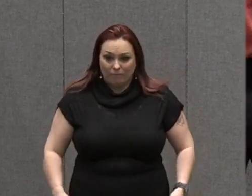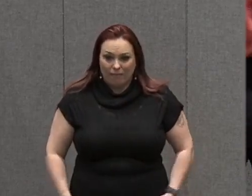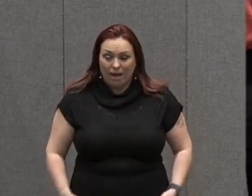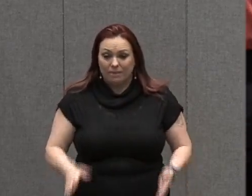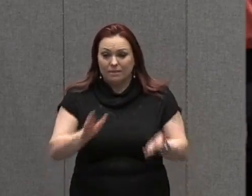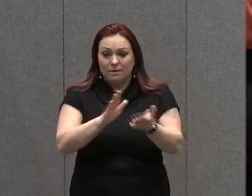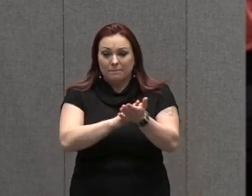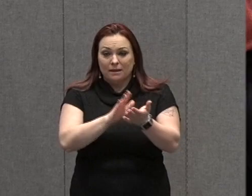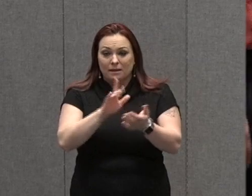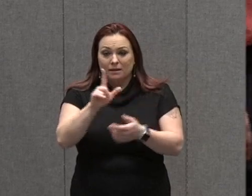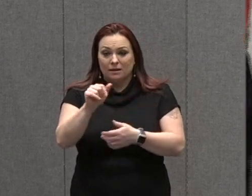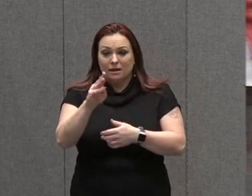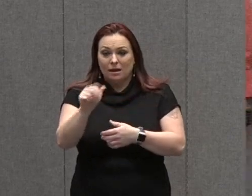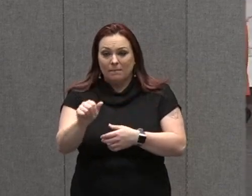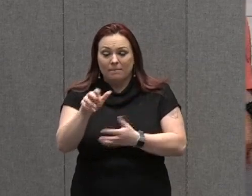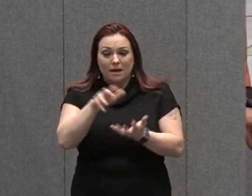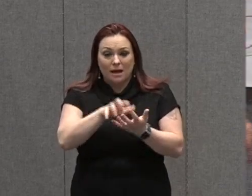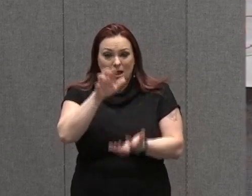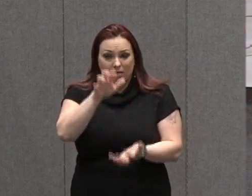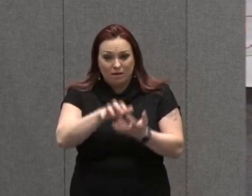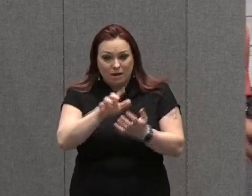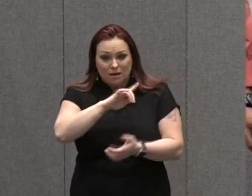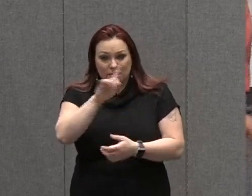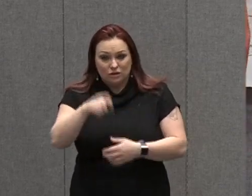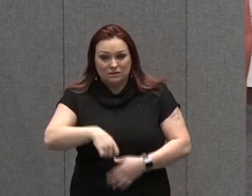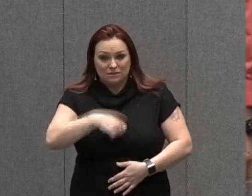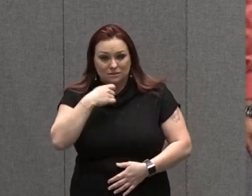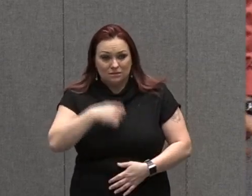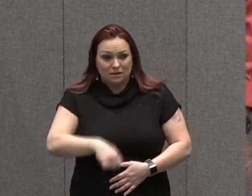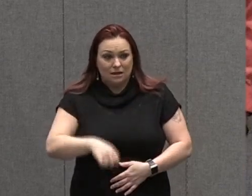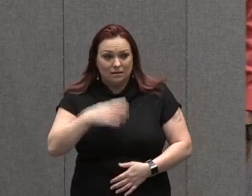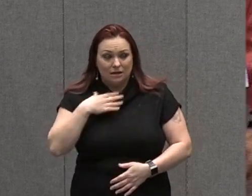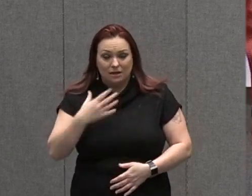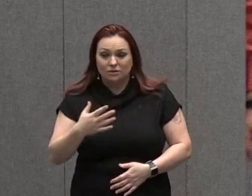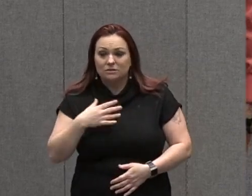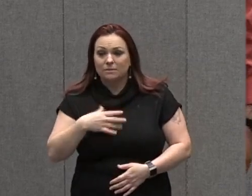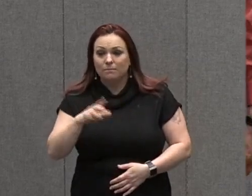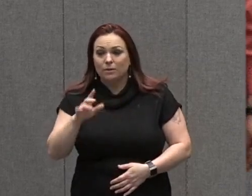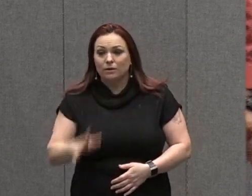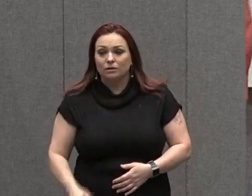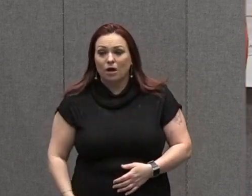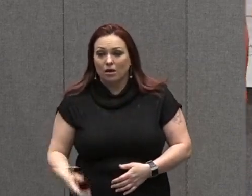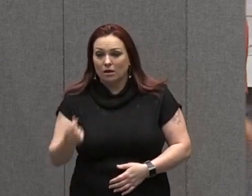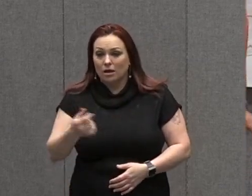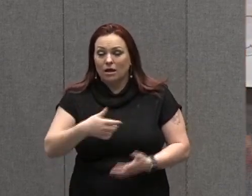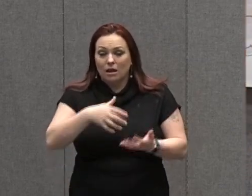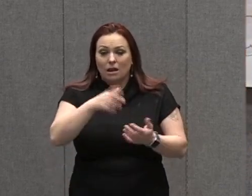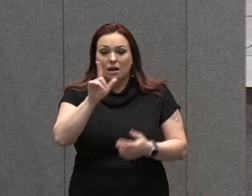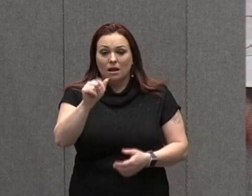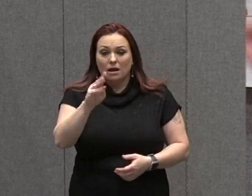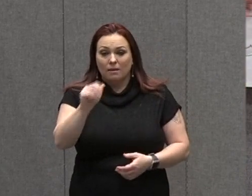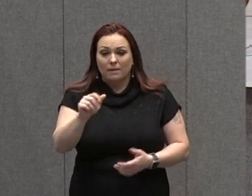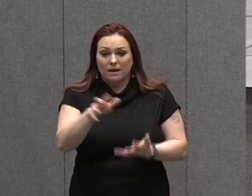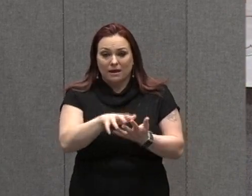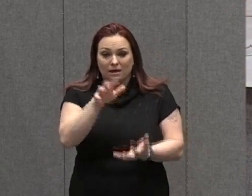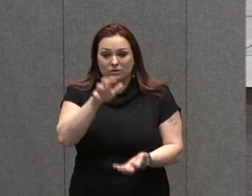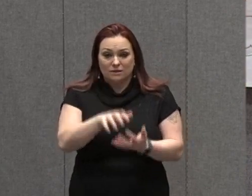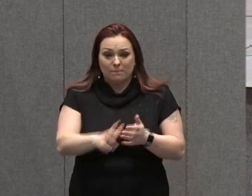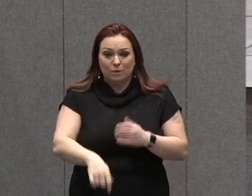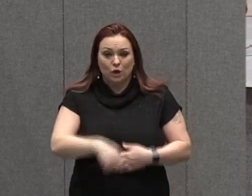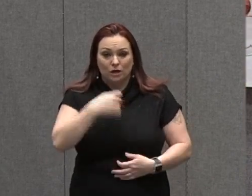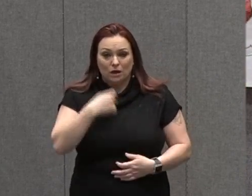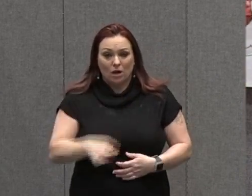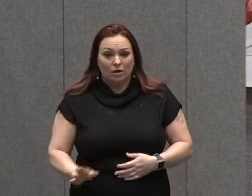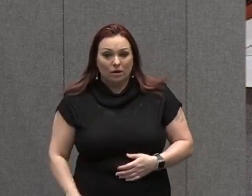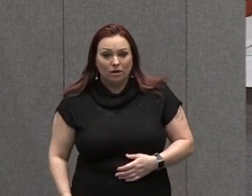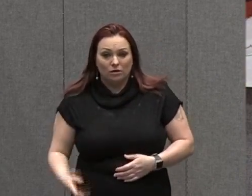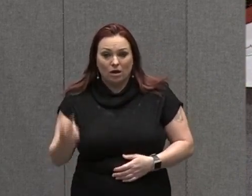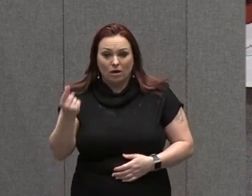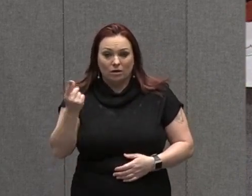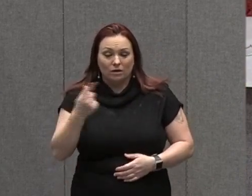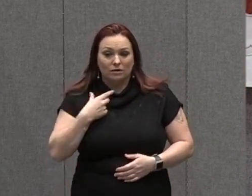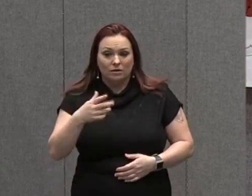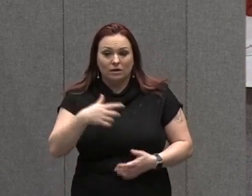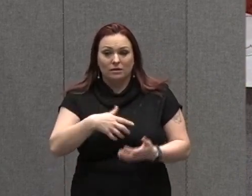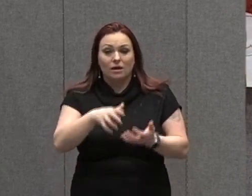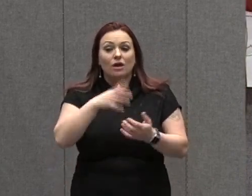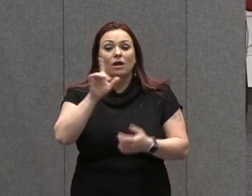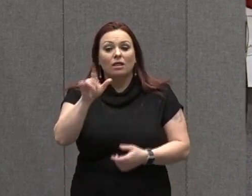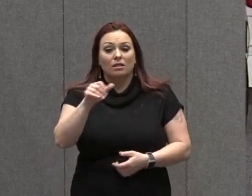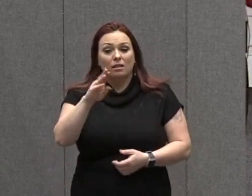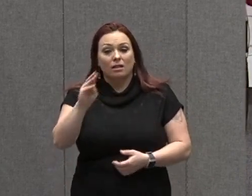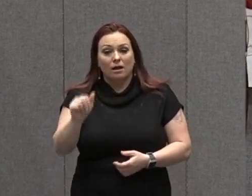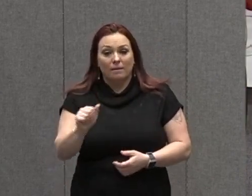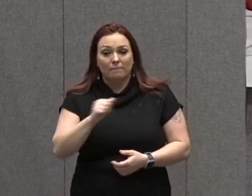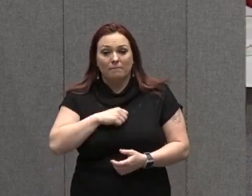Llama, aligator, zipper, dog.